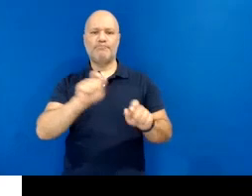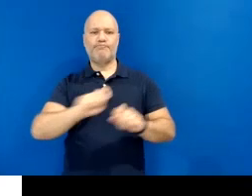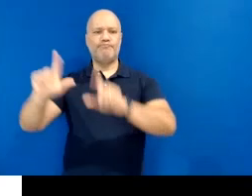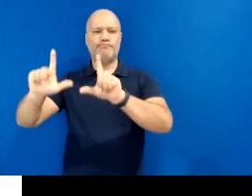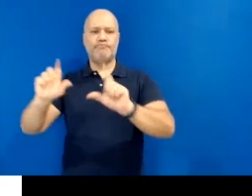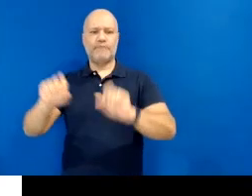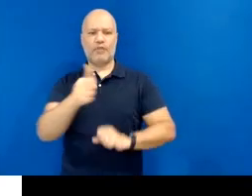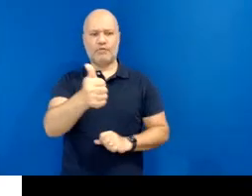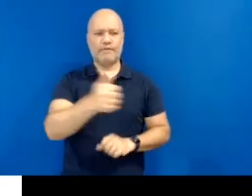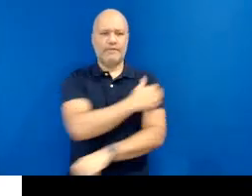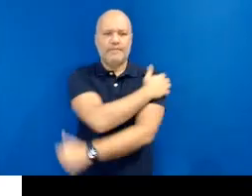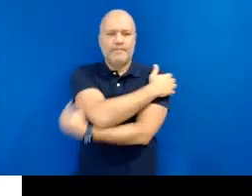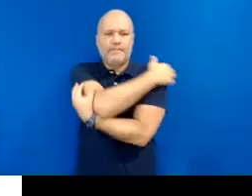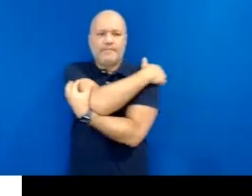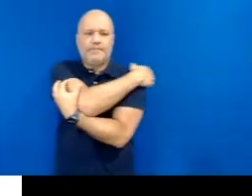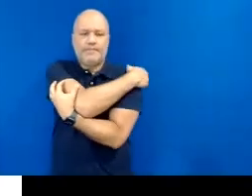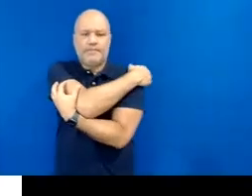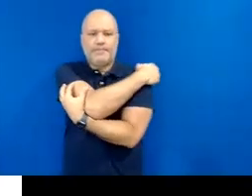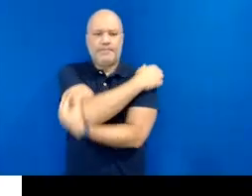I think this will work. And